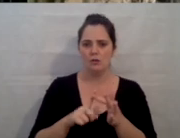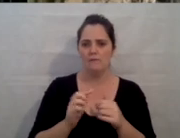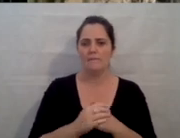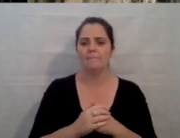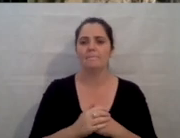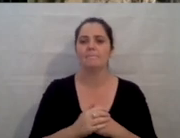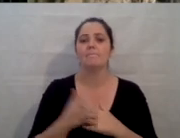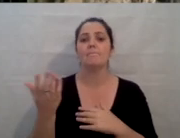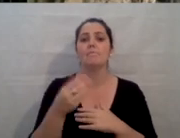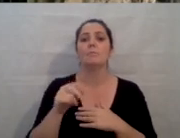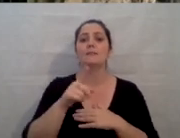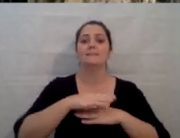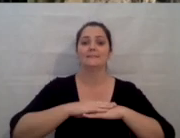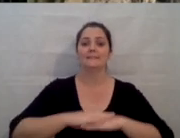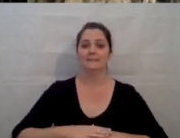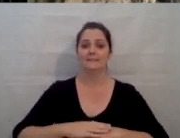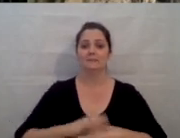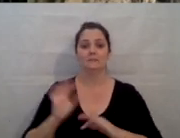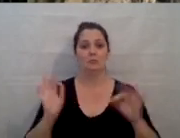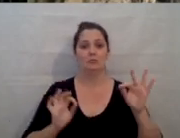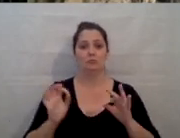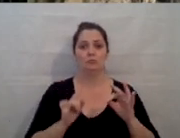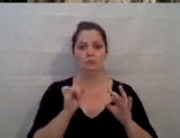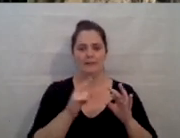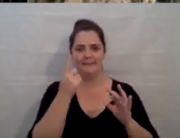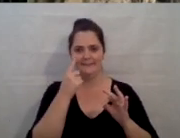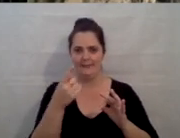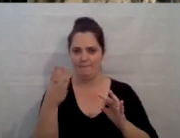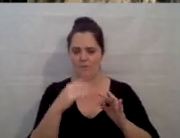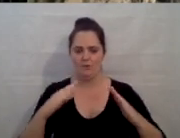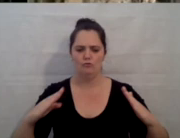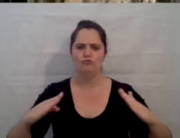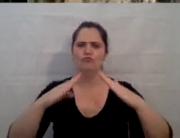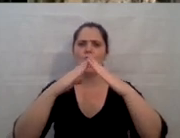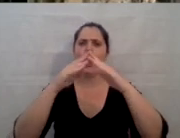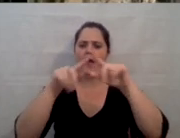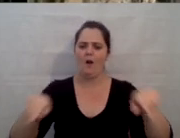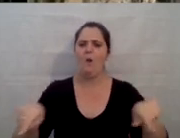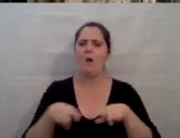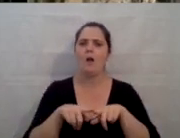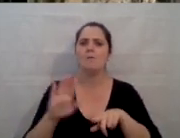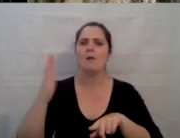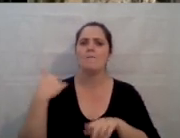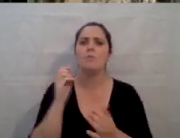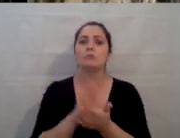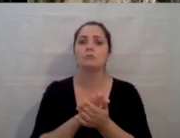that evidence of the triangle, that very first movement, geometric movement that you put in which organises the entire body.